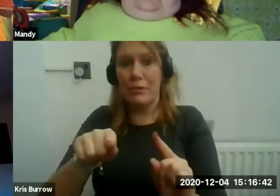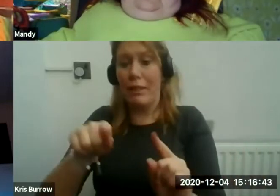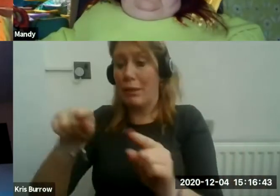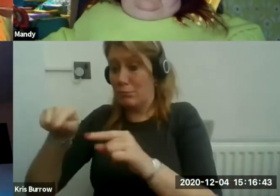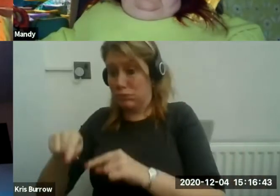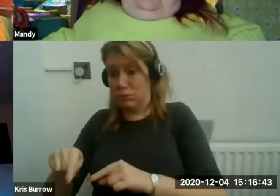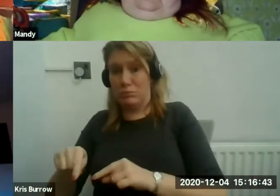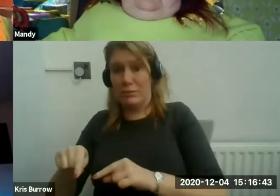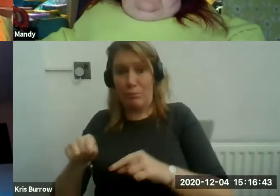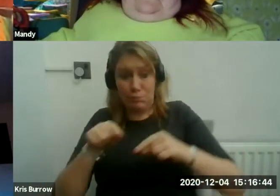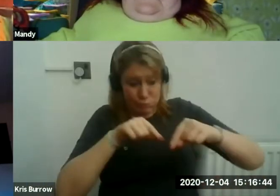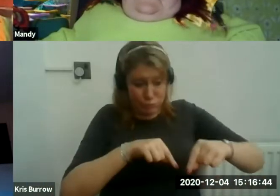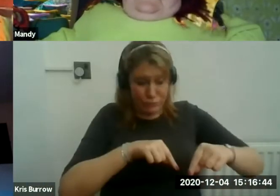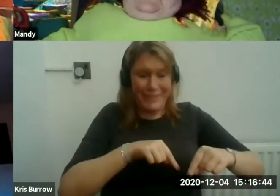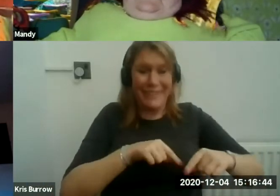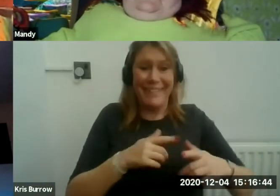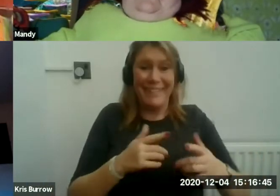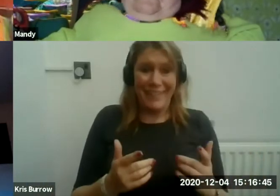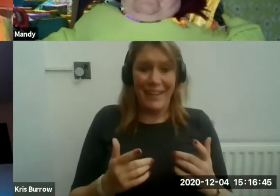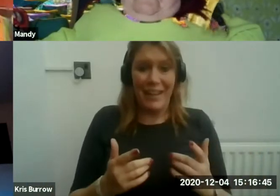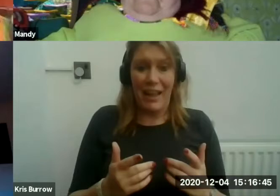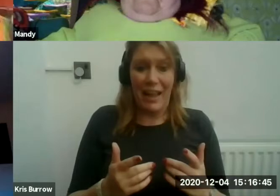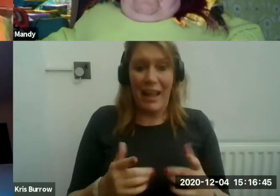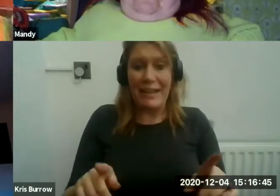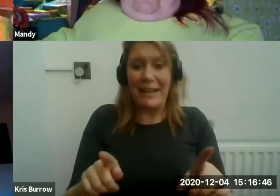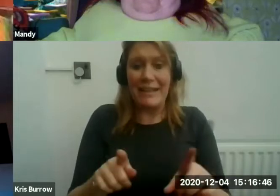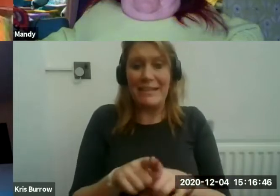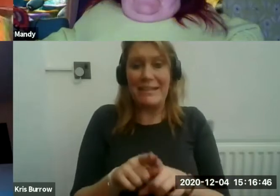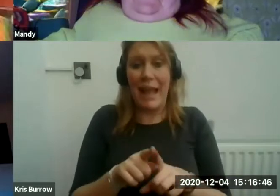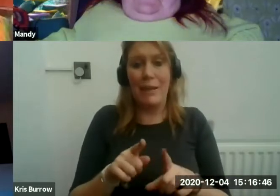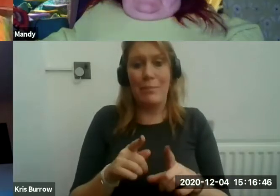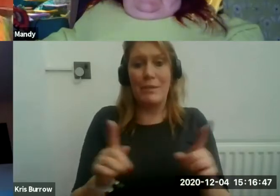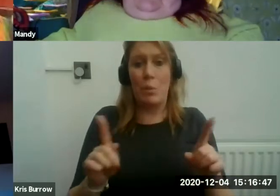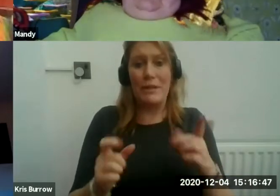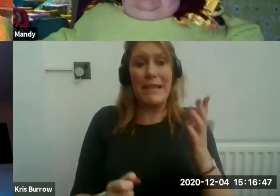are doing in this new world online, in